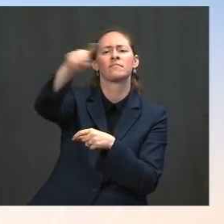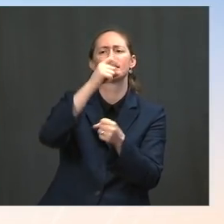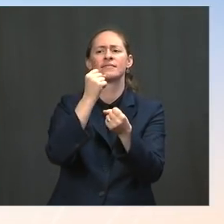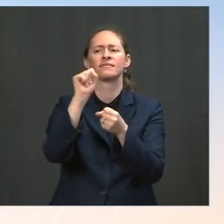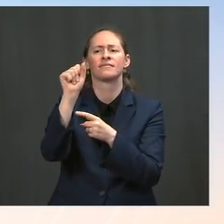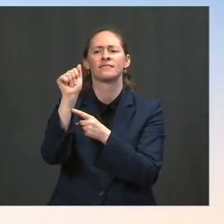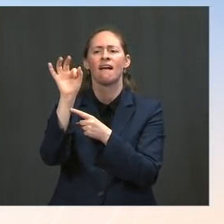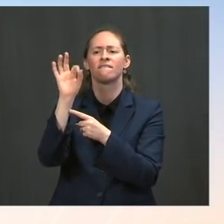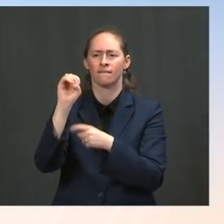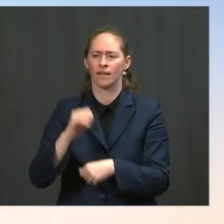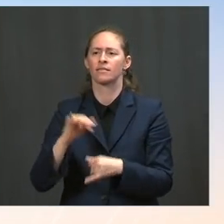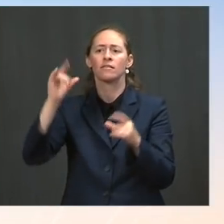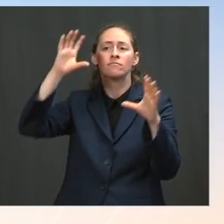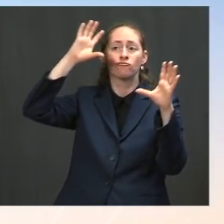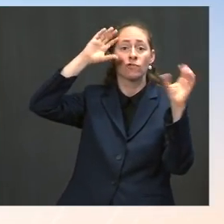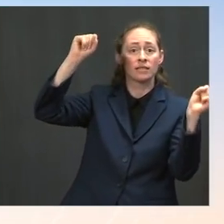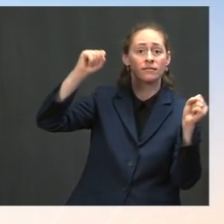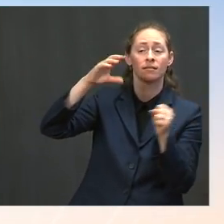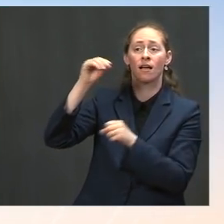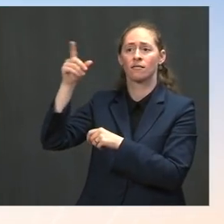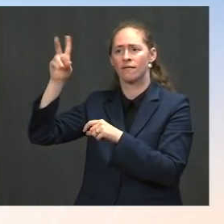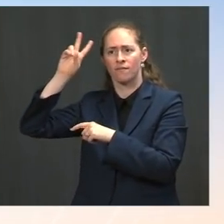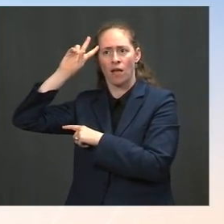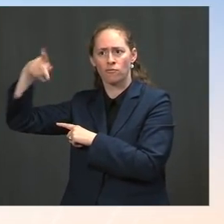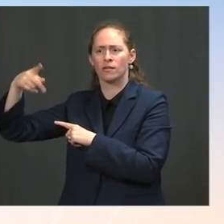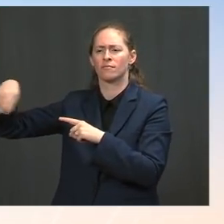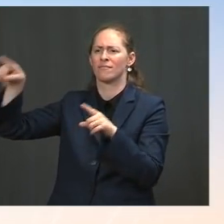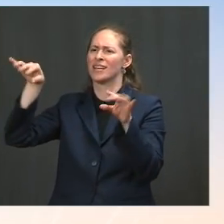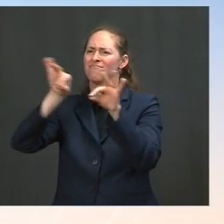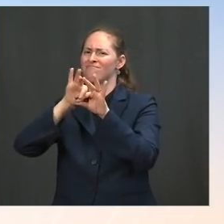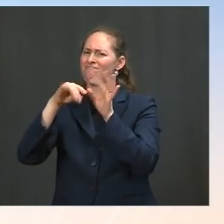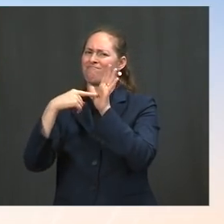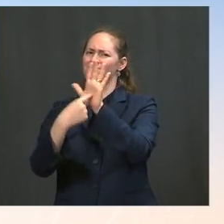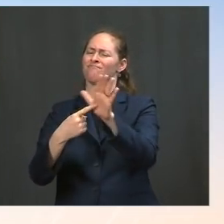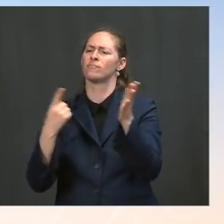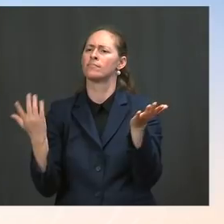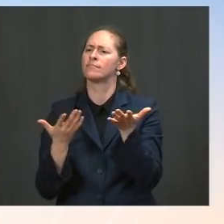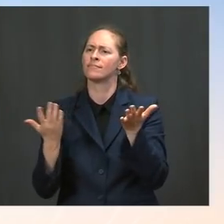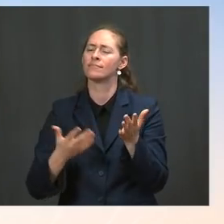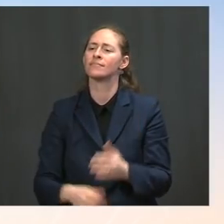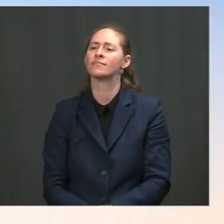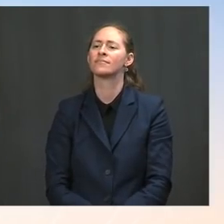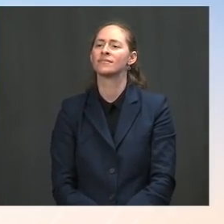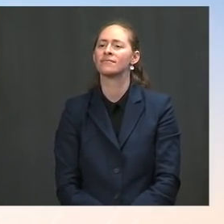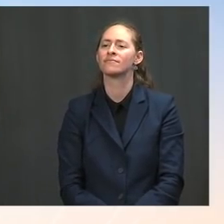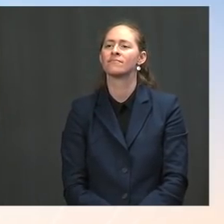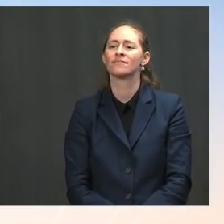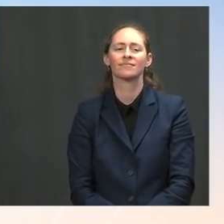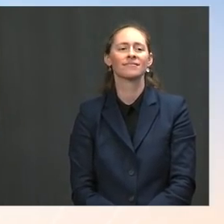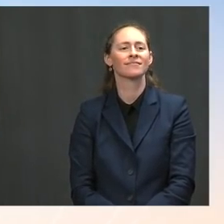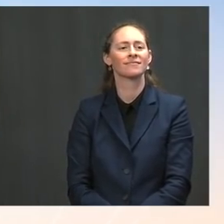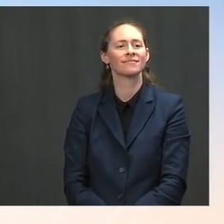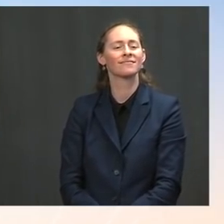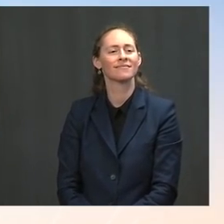led at the highest level. So she is looking forward to continuing her travel. The Press: I do have one on space -- Ms. Psaki: Sure. The Press: -- because Bezos --